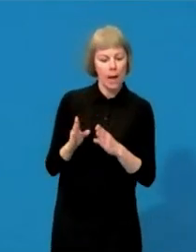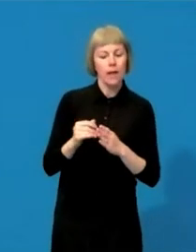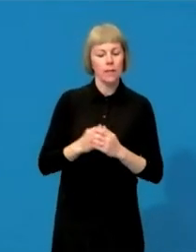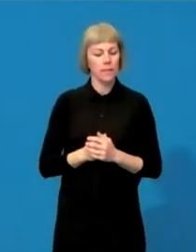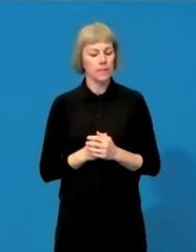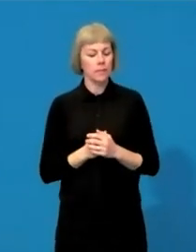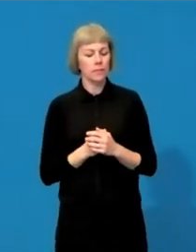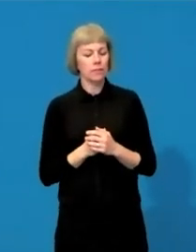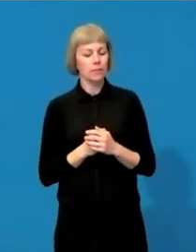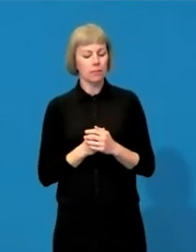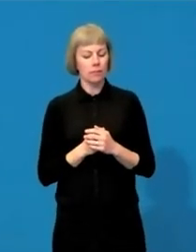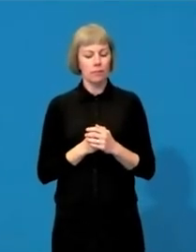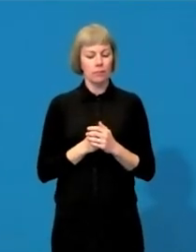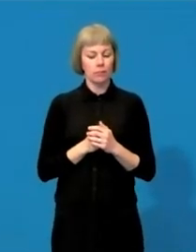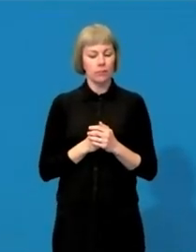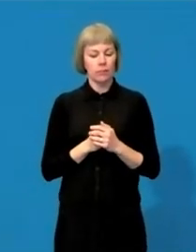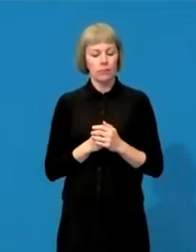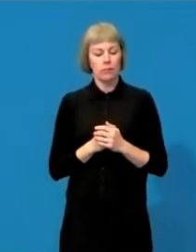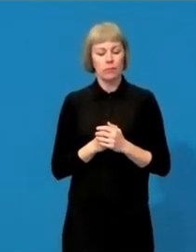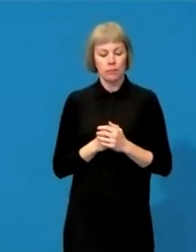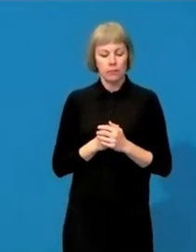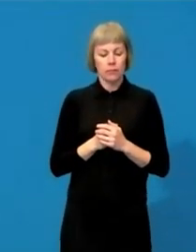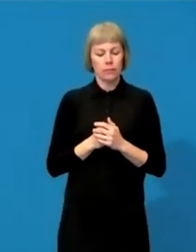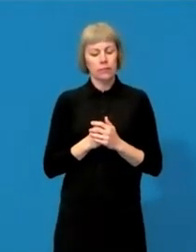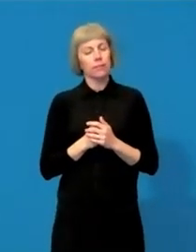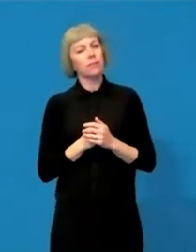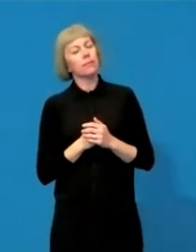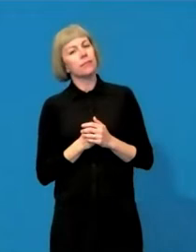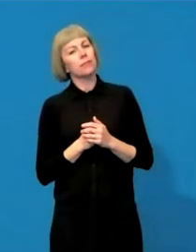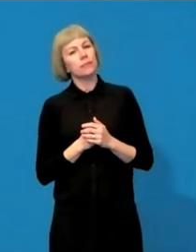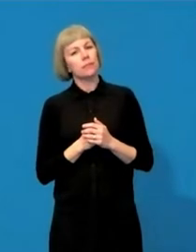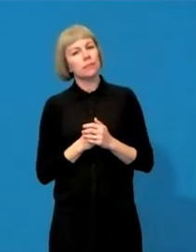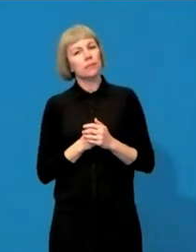It's - I don't know. I got a - I have to feel good inside to have respite.